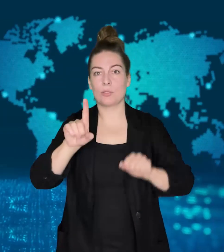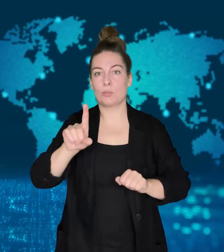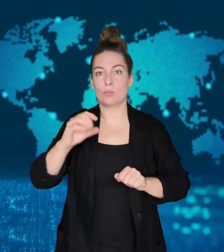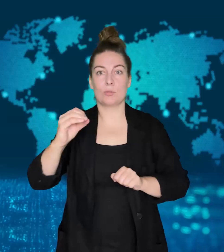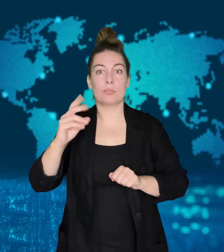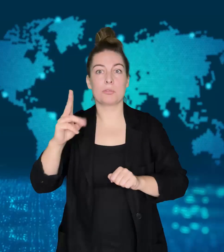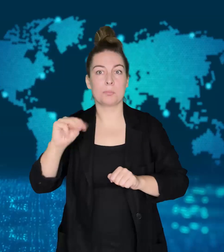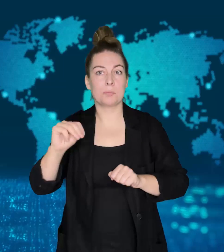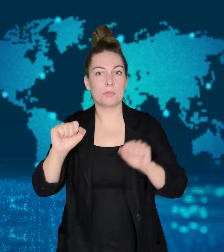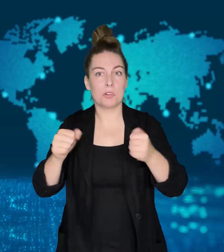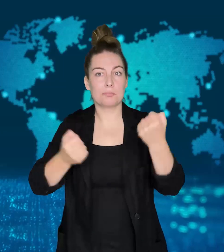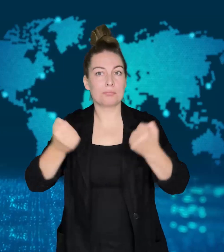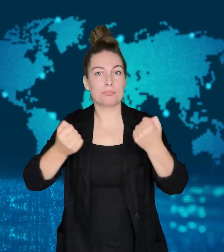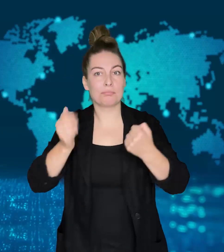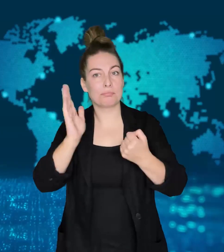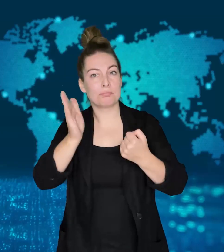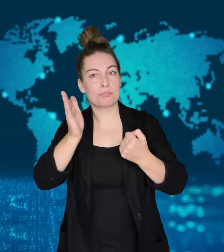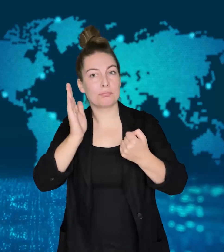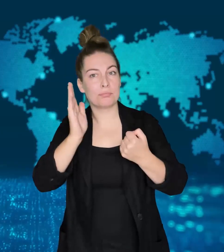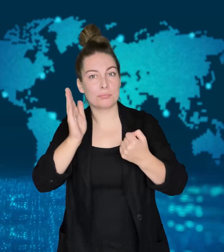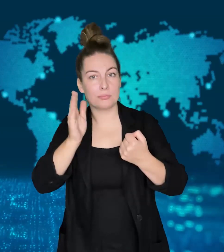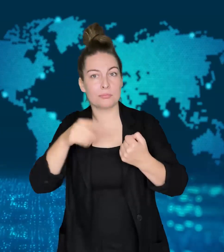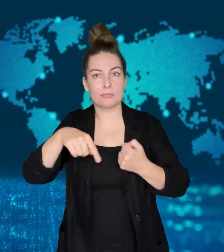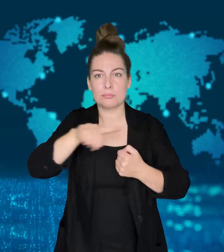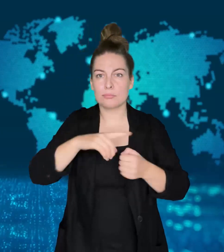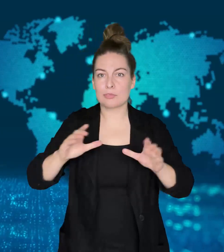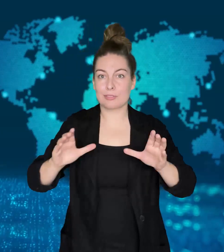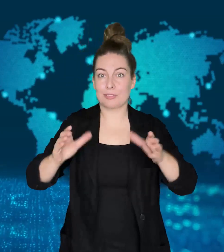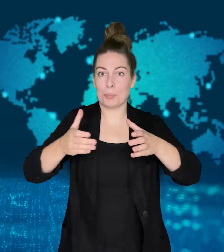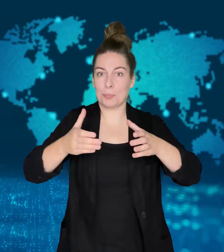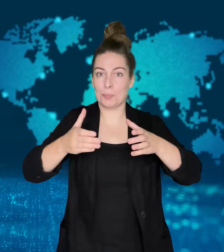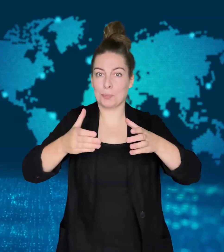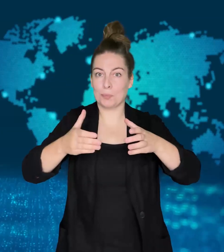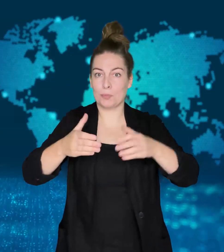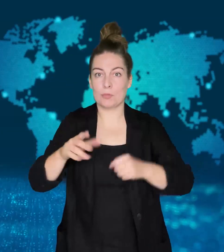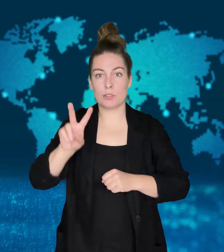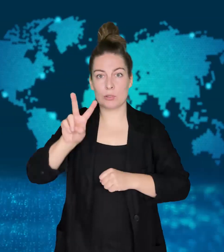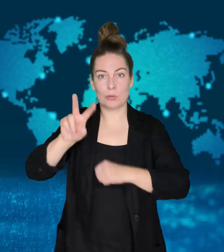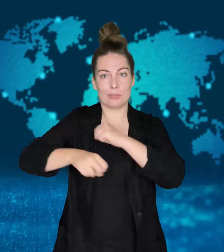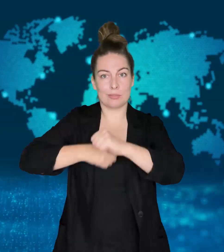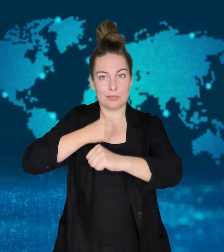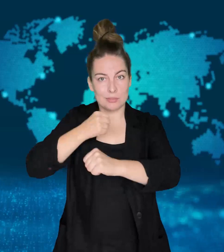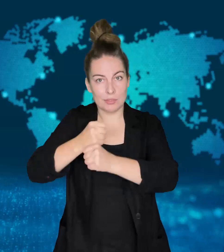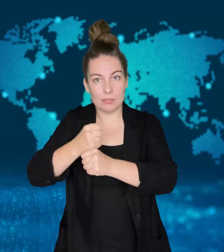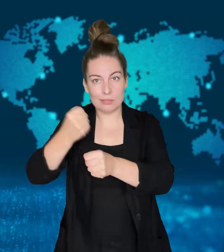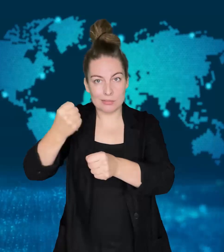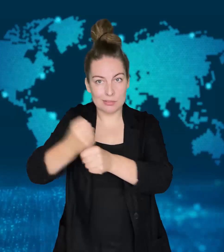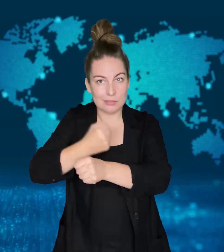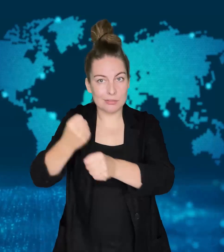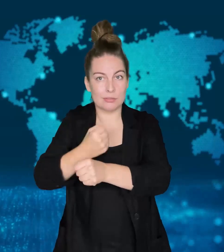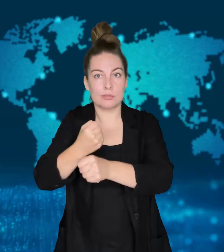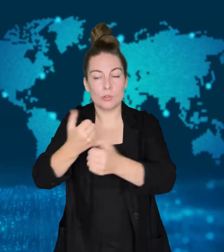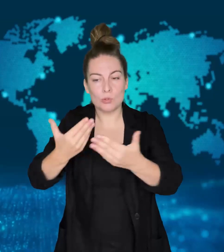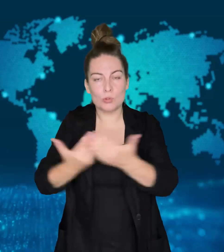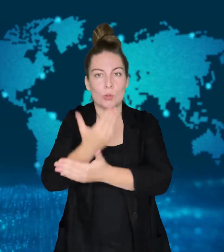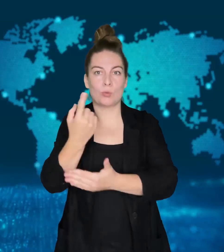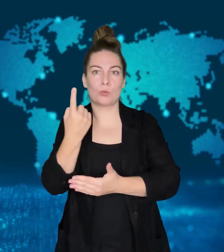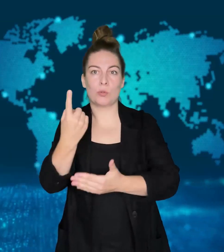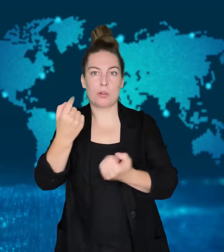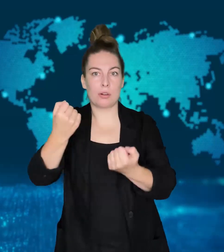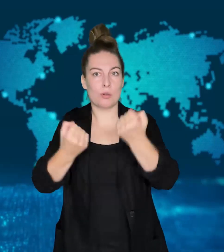The team builds a new car every two years.